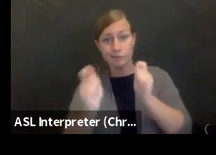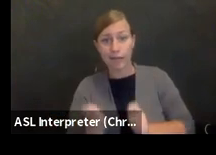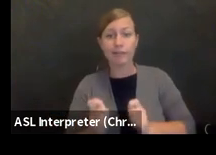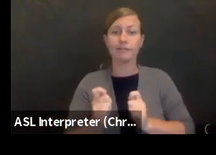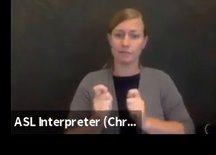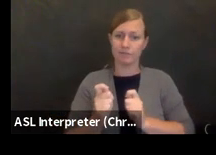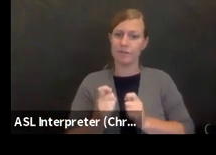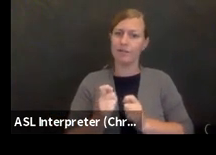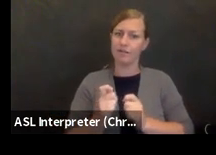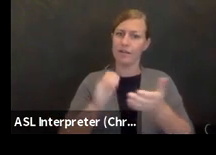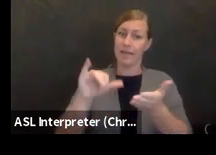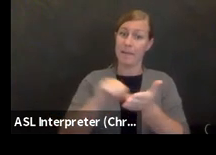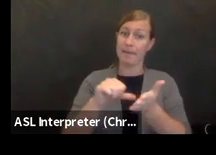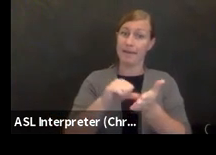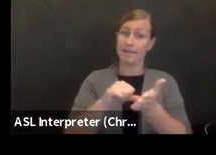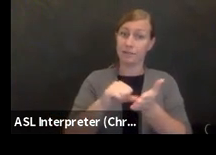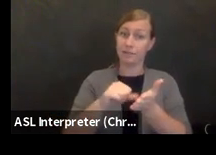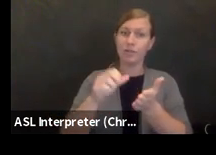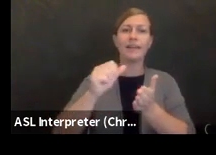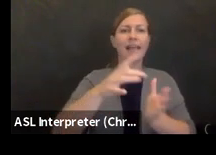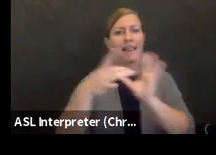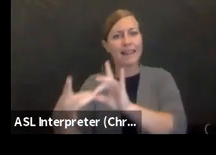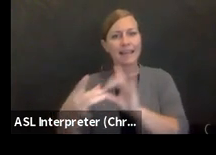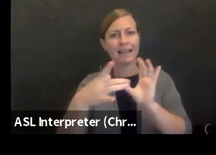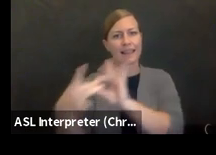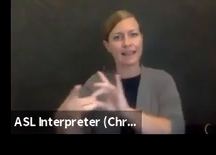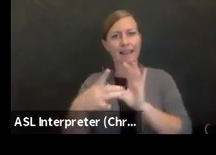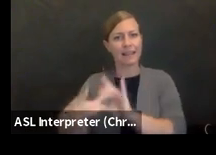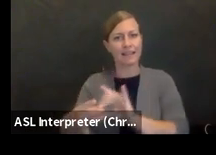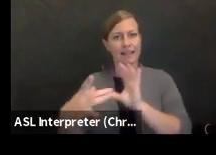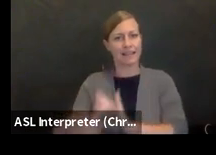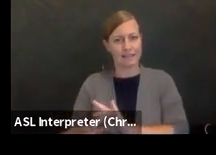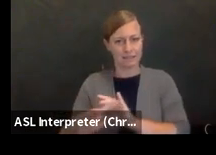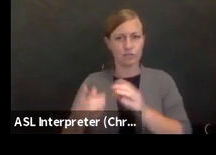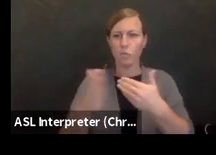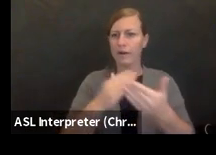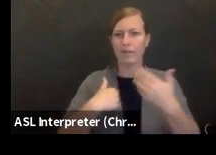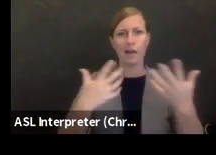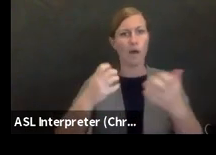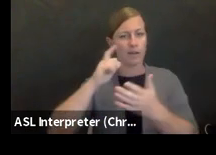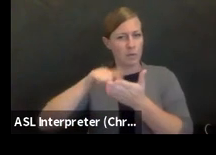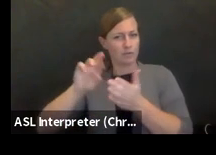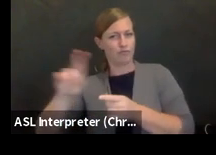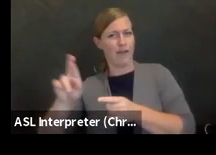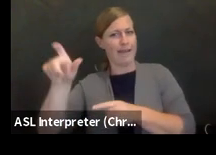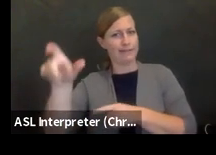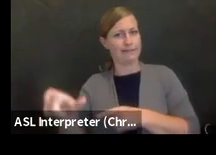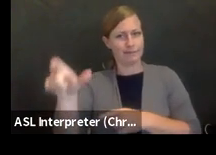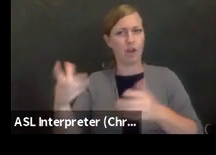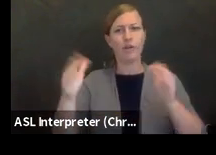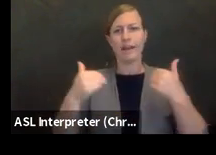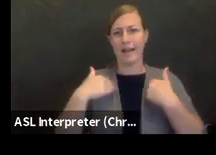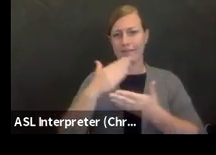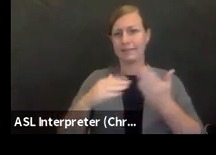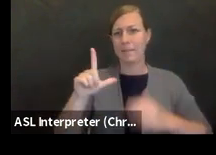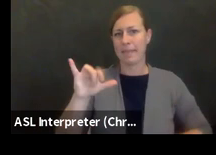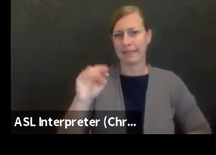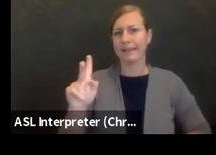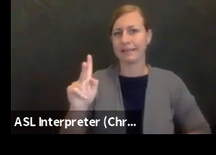ESD 112-- Kristina Wambold: Page. I can link it to whatever things I want. So you can see on the side here. There's already some link button. So if I click on Submit attendance.